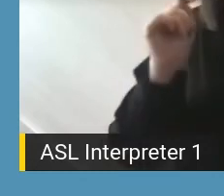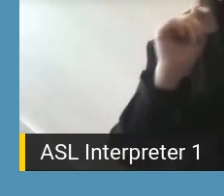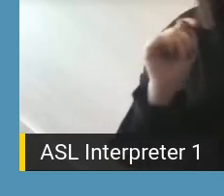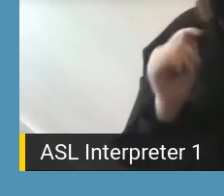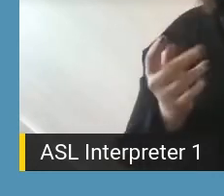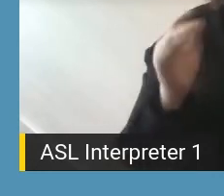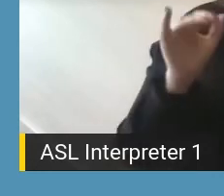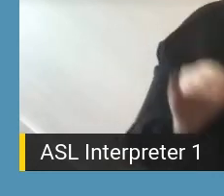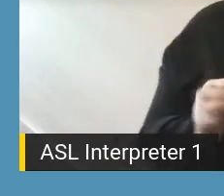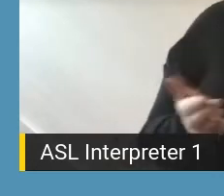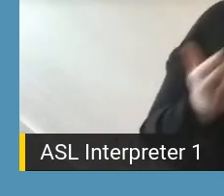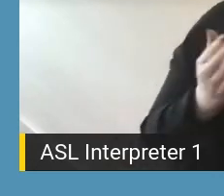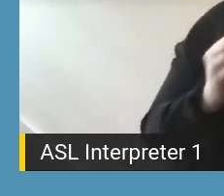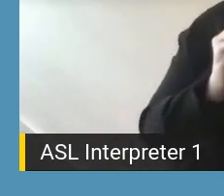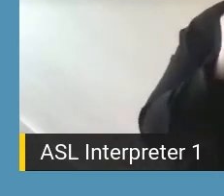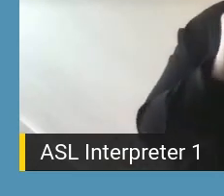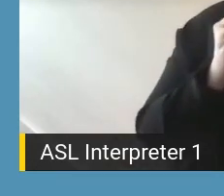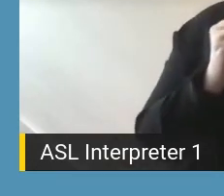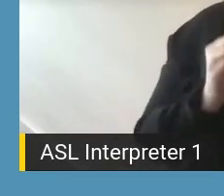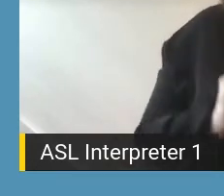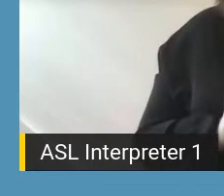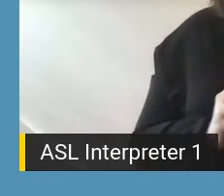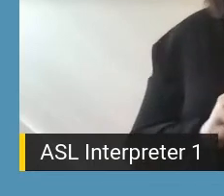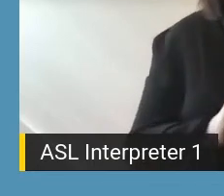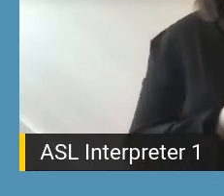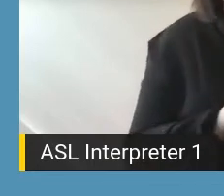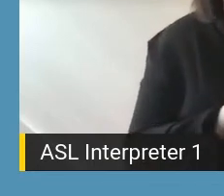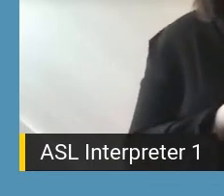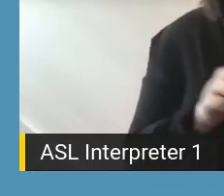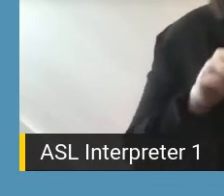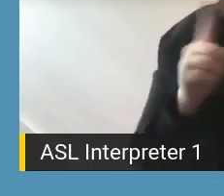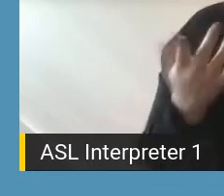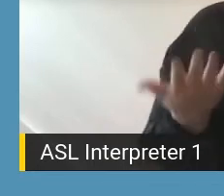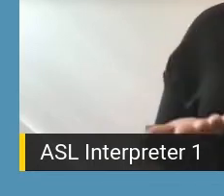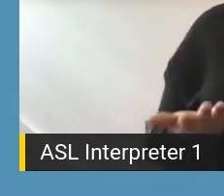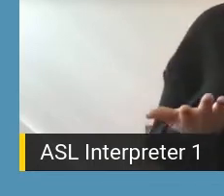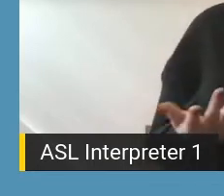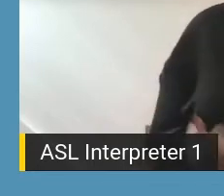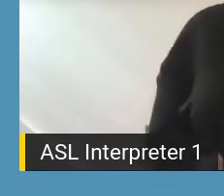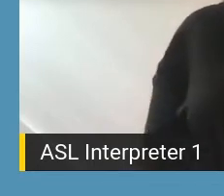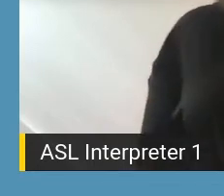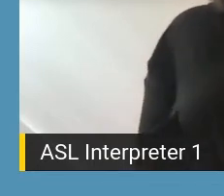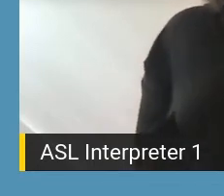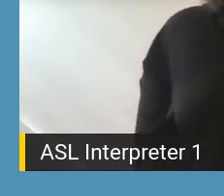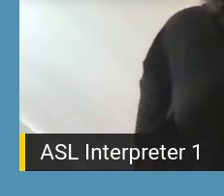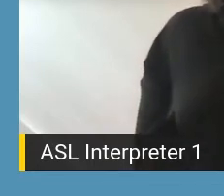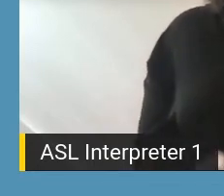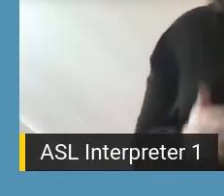fix it, correct the audit in places, it's an AI transcript. But it's pretty cool.